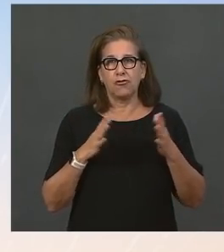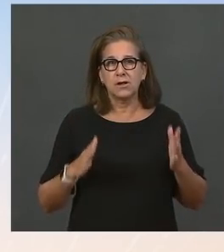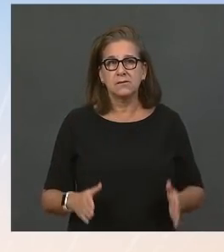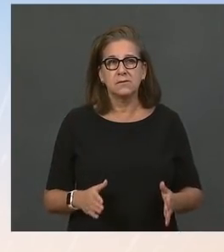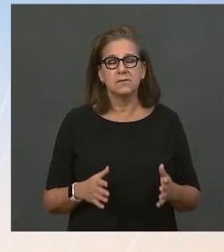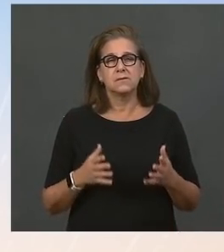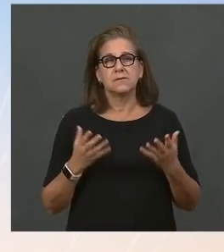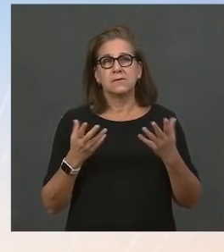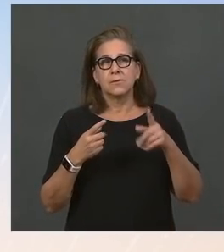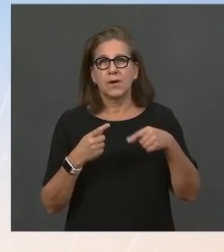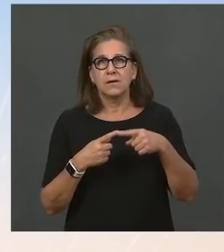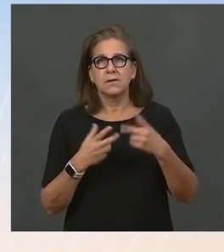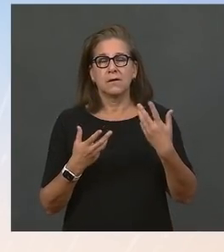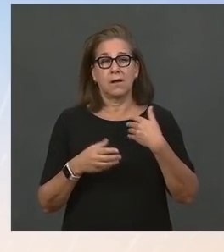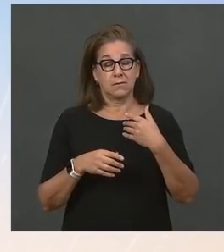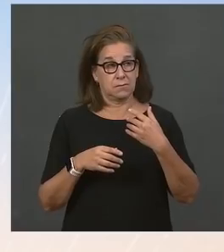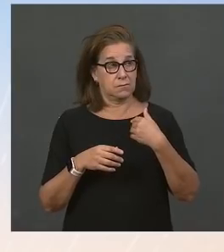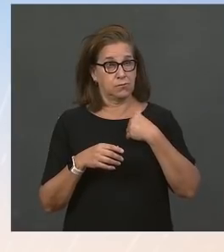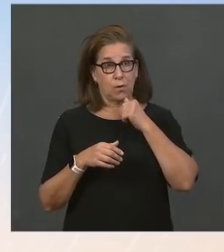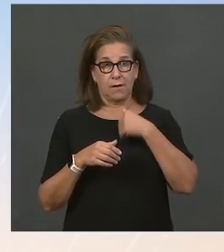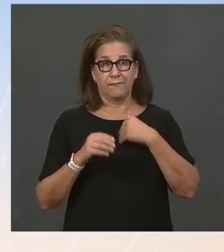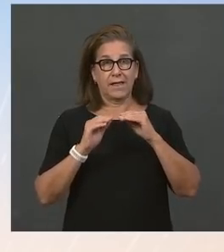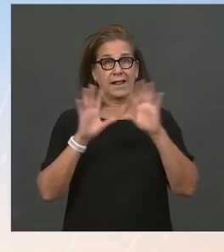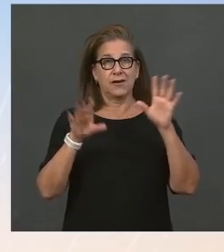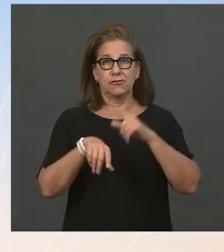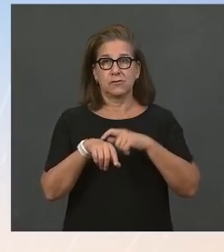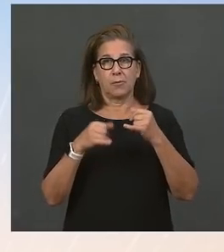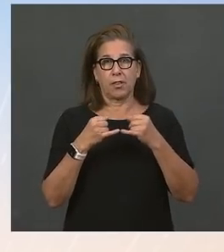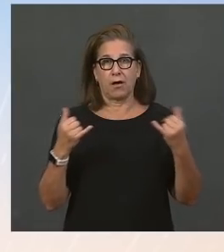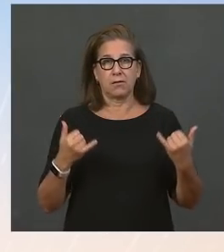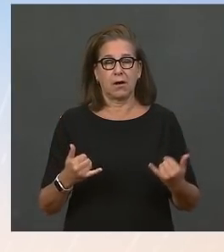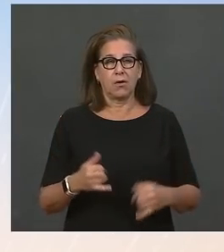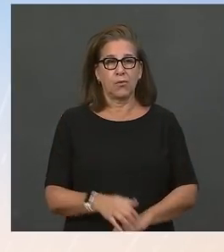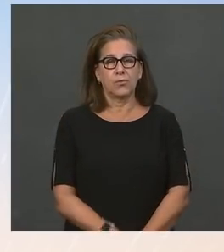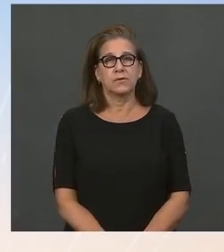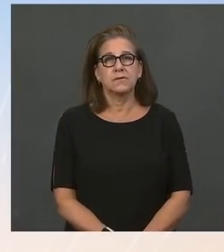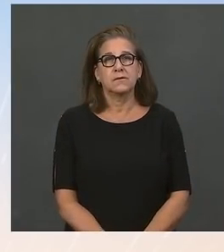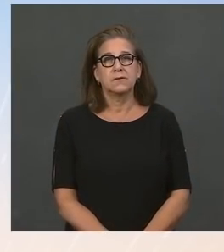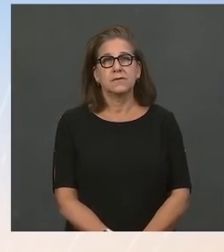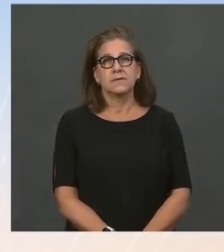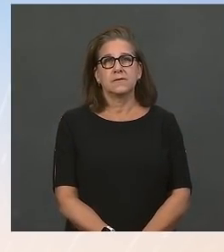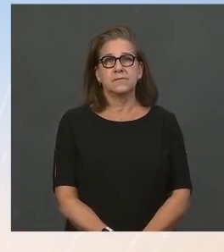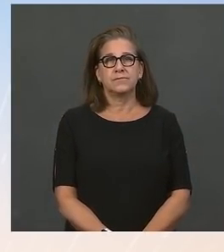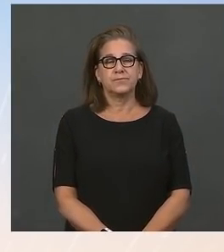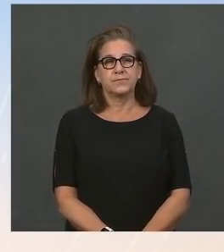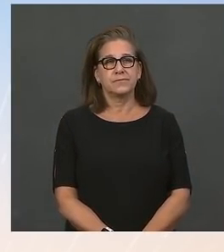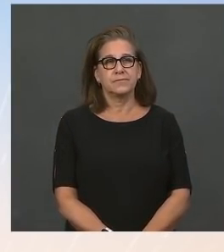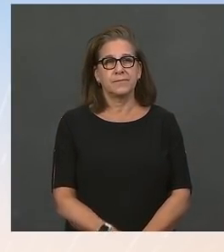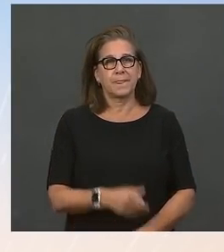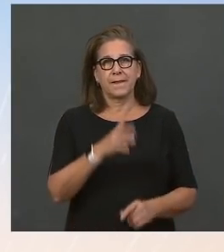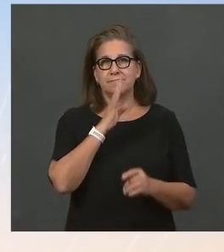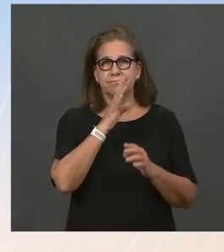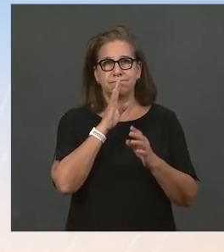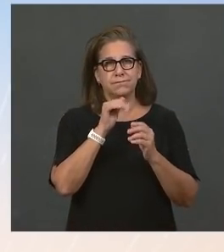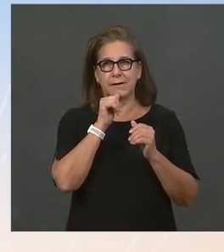over the last several days or weeks. The Press: As that package that the President proposed initially at roughly $3.5 trillion has been -- now looks to be cutting -- being cut roughly in half,